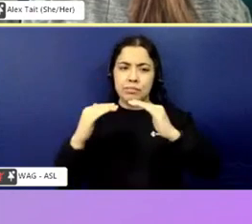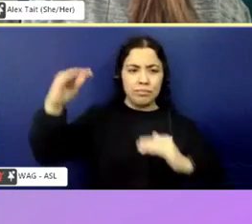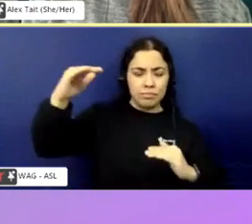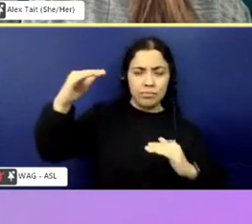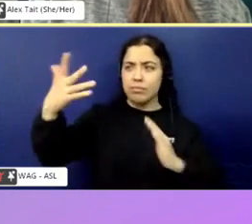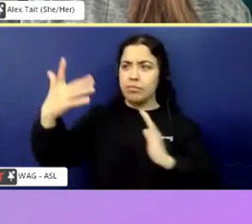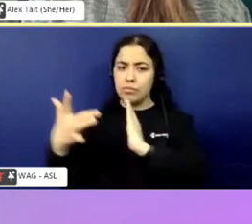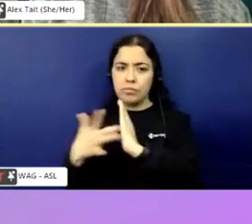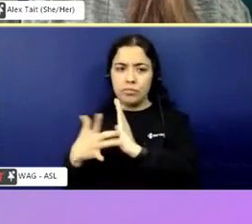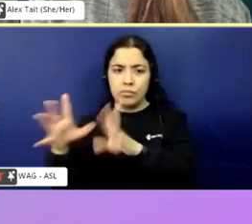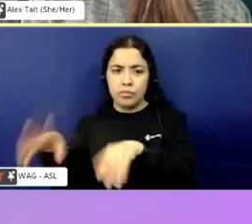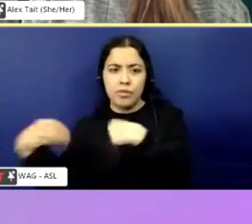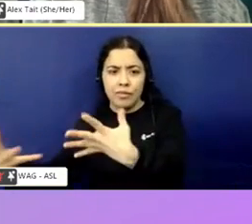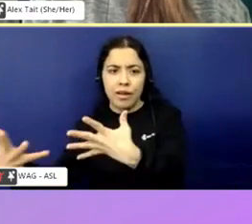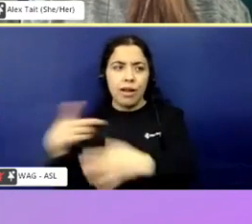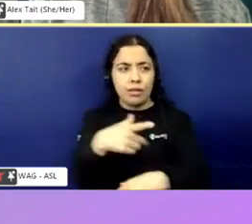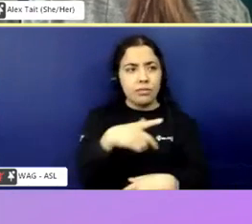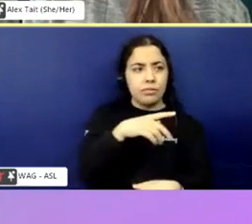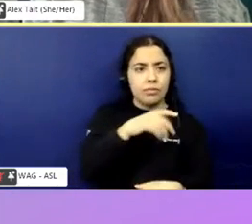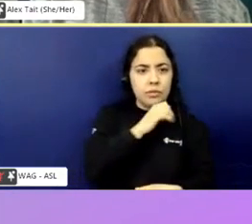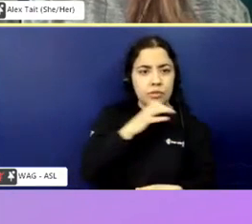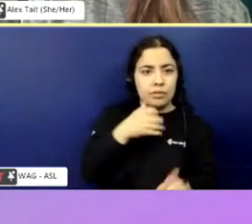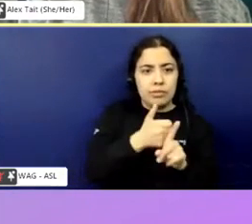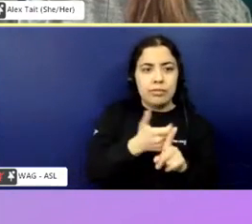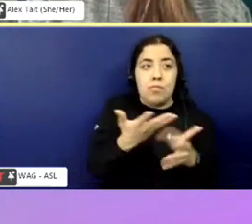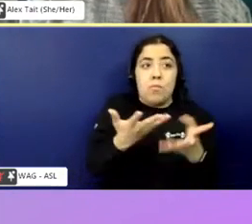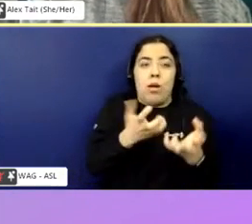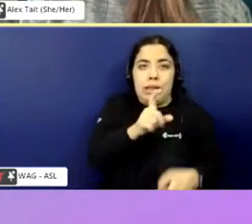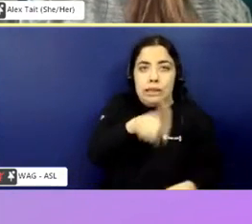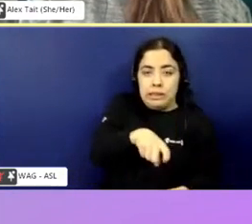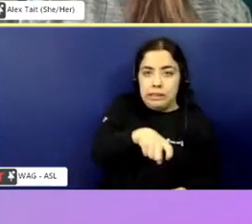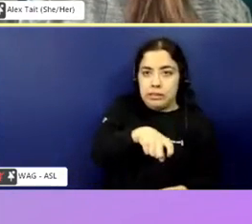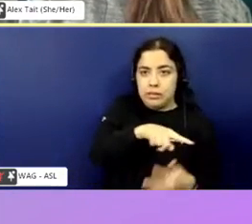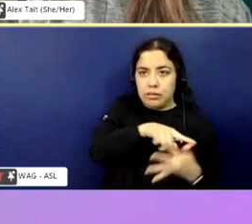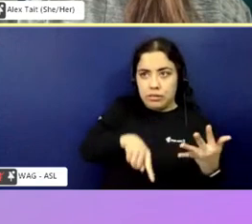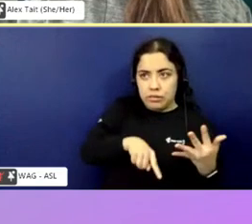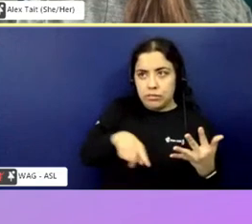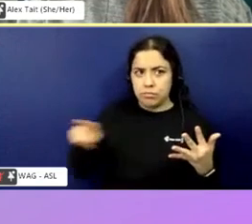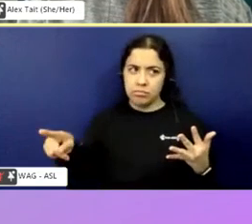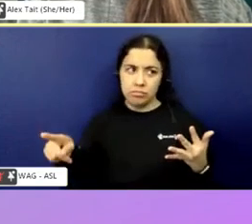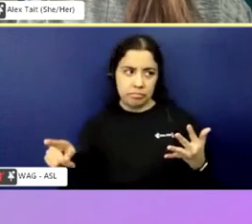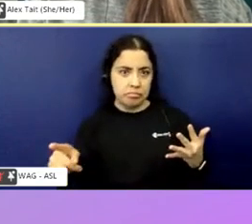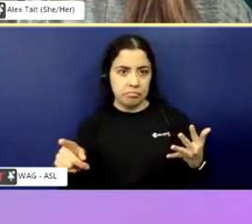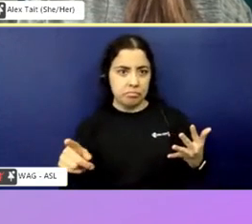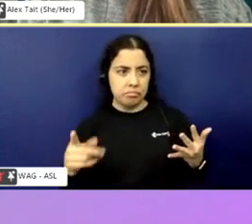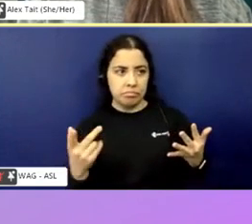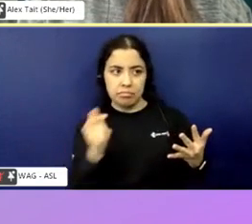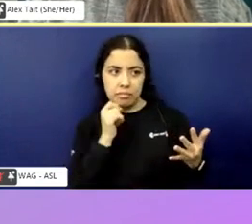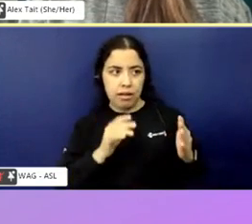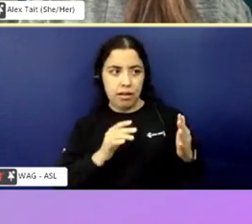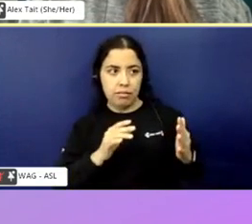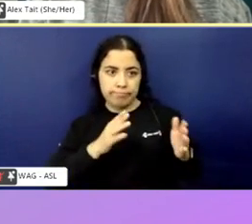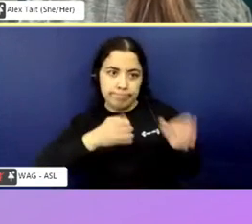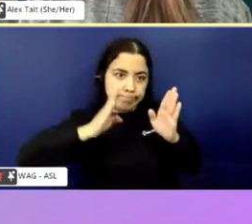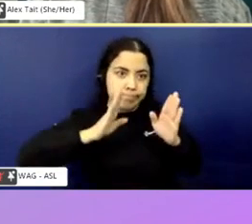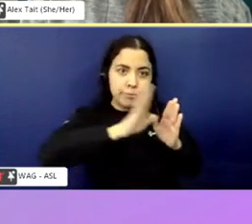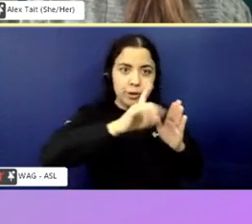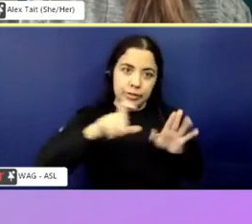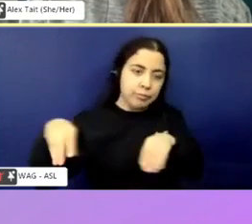seems to be a discrepancy between digital technologies that are developed and what older adults actually want